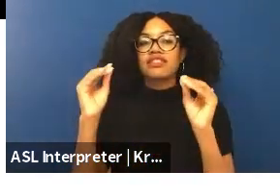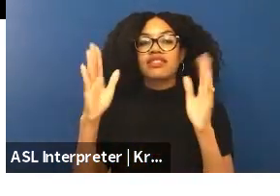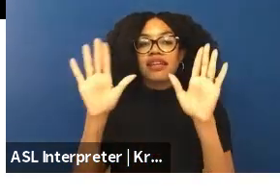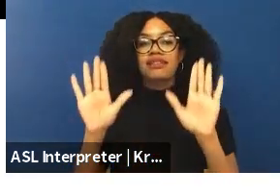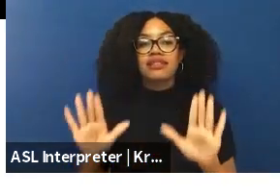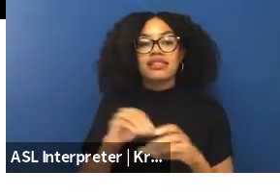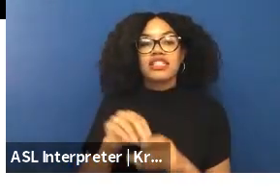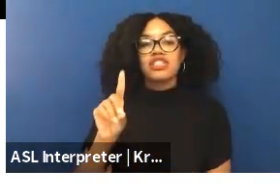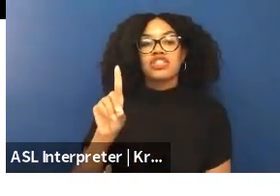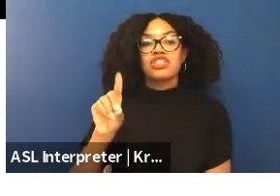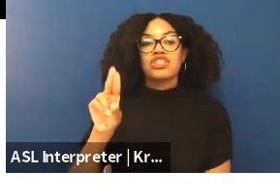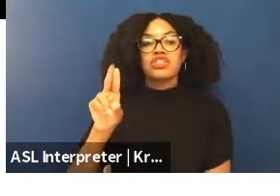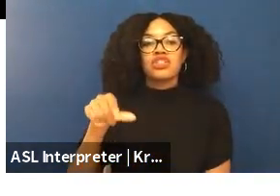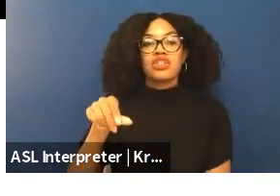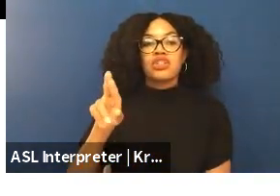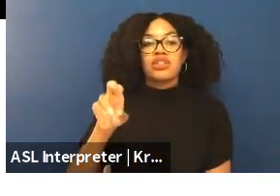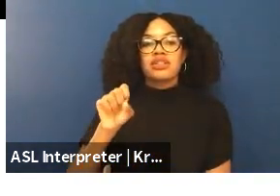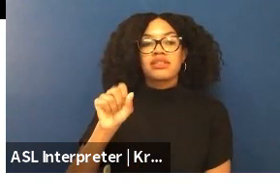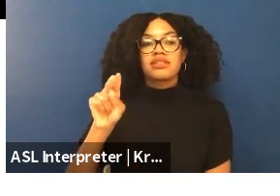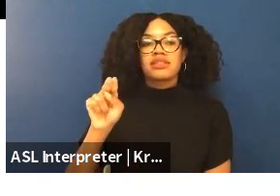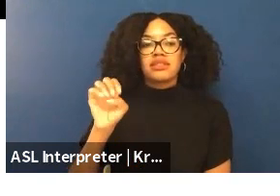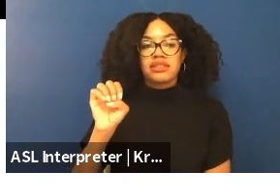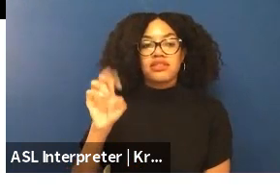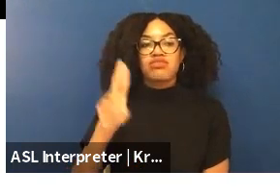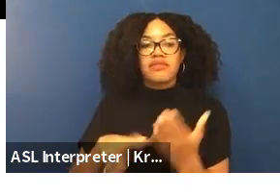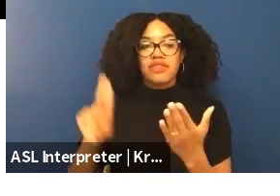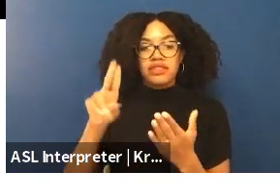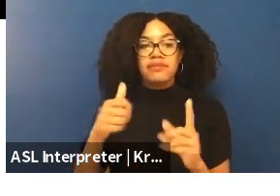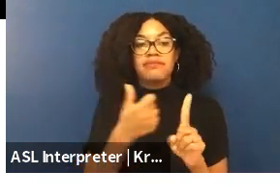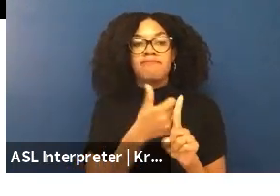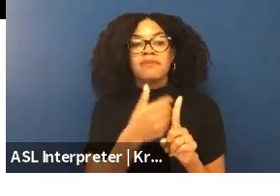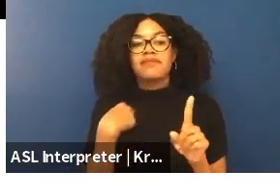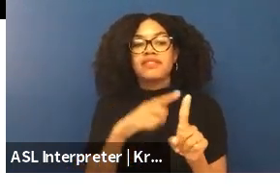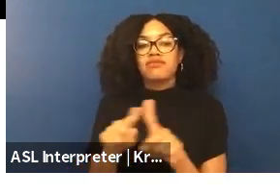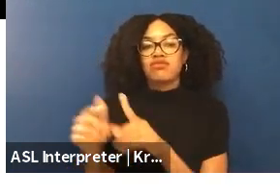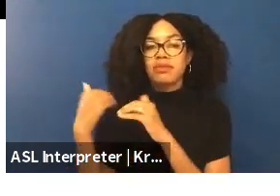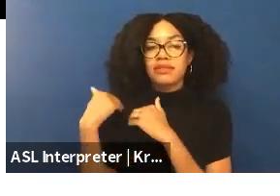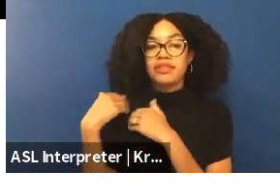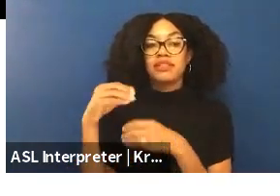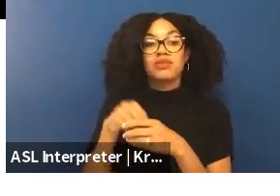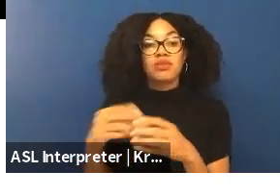and professional development university-wide for faculty and graduate student instructors. Steve is